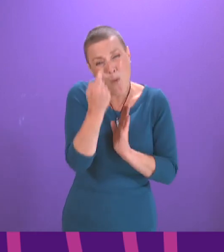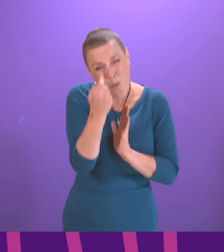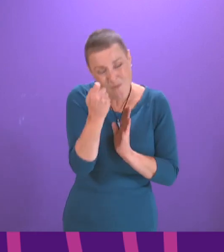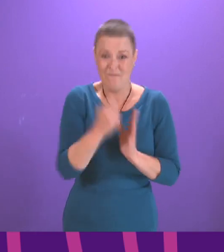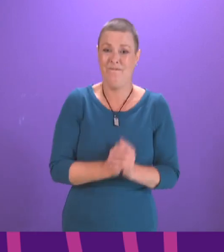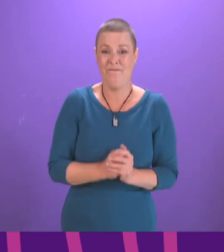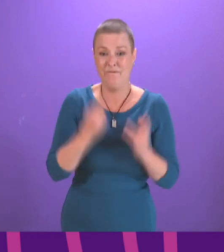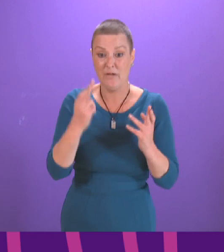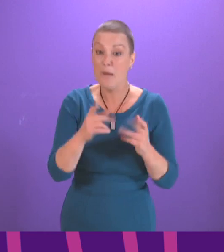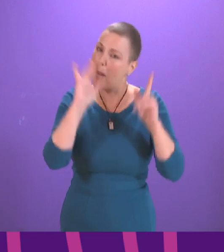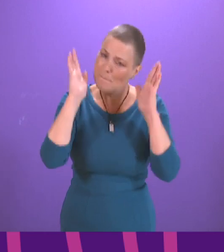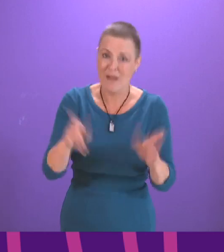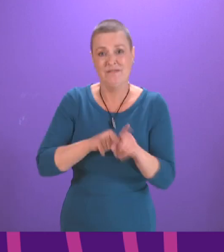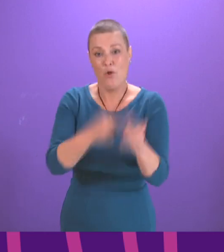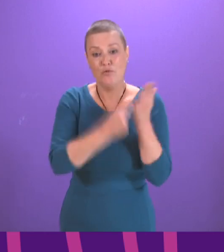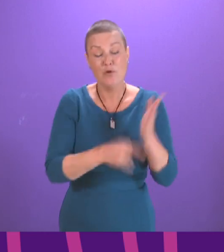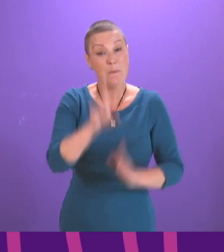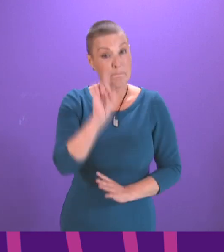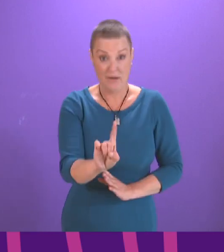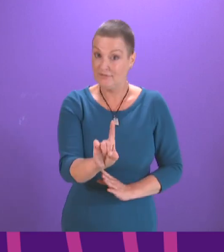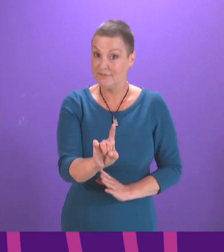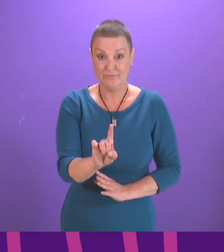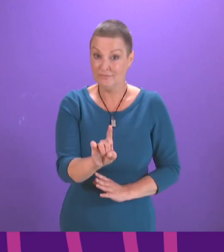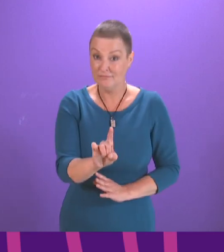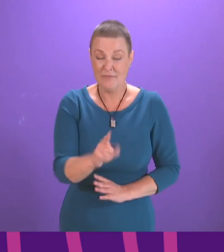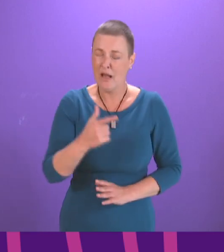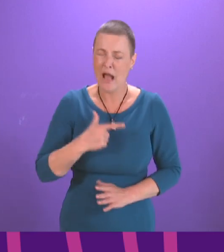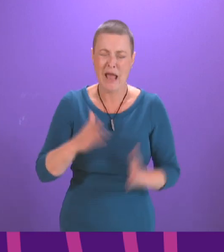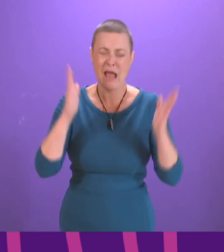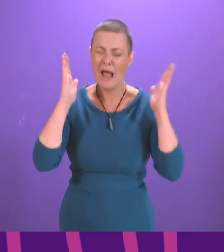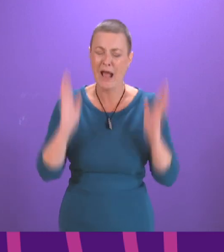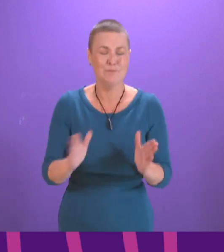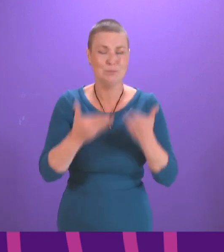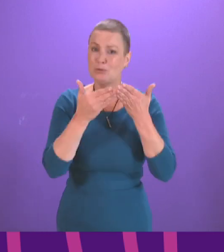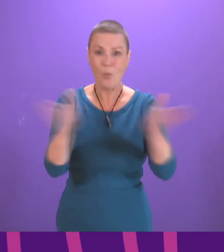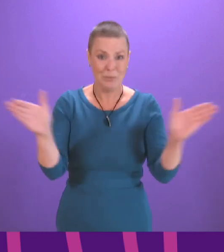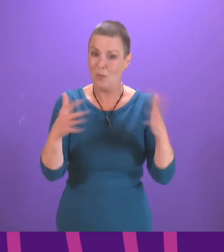However, the other side of that is equally true, and I must be open with Parliament and